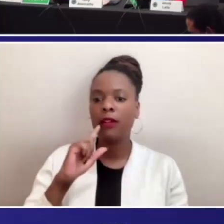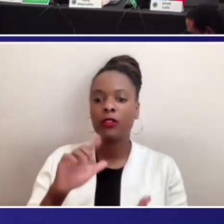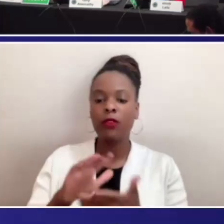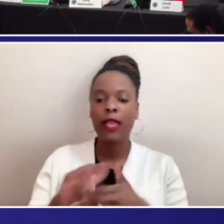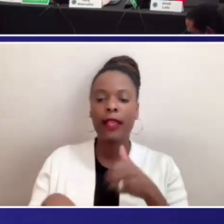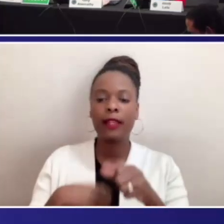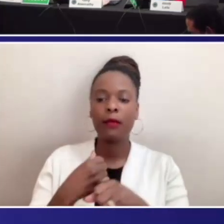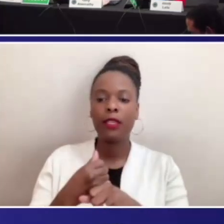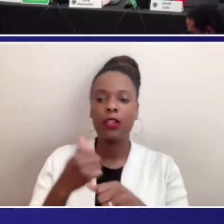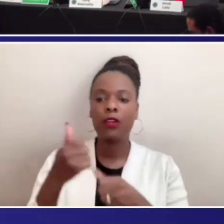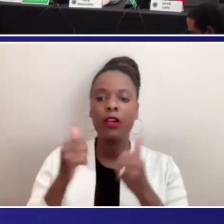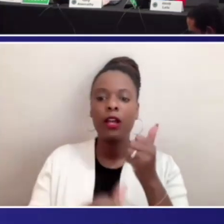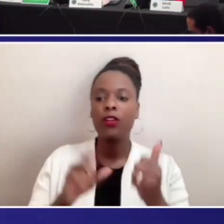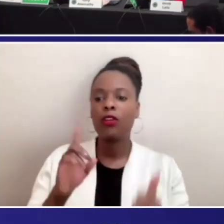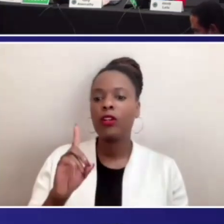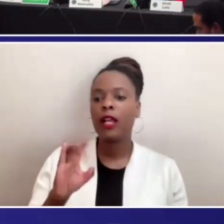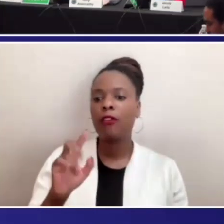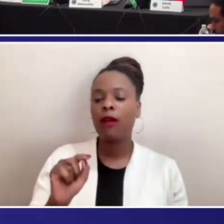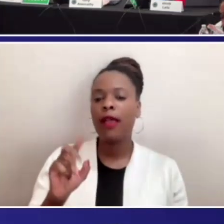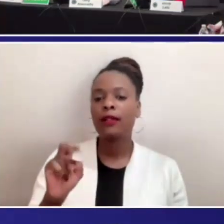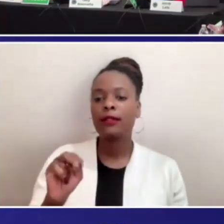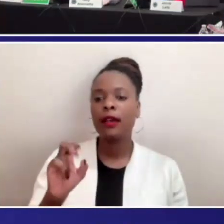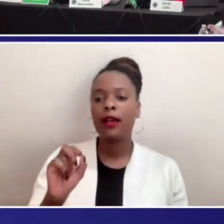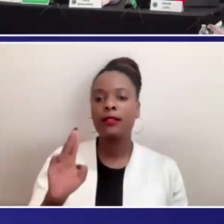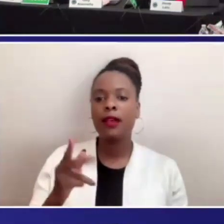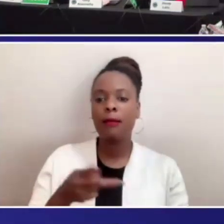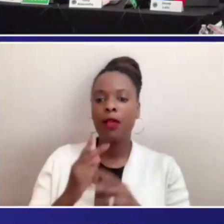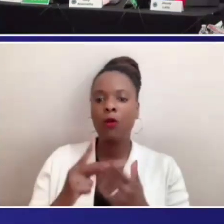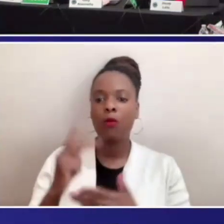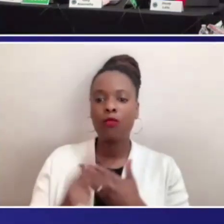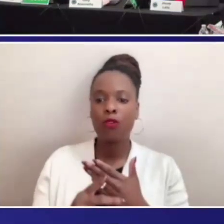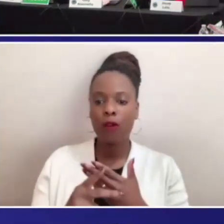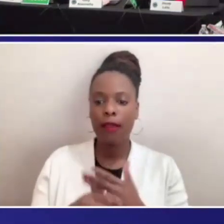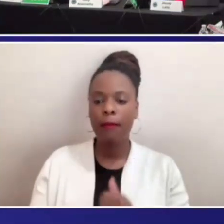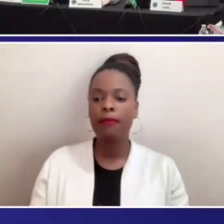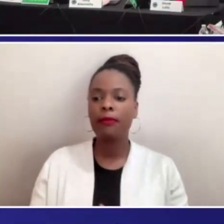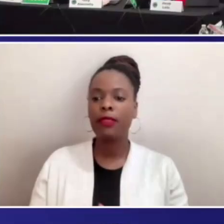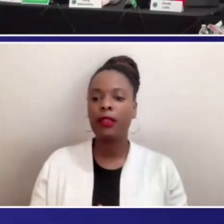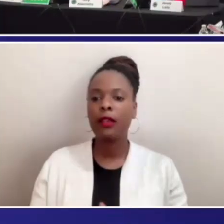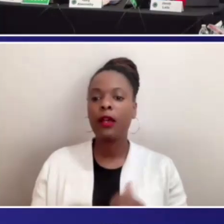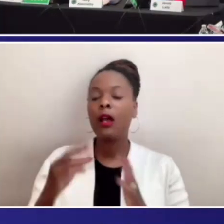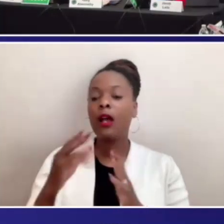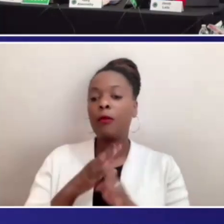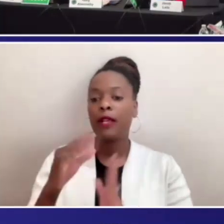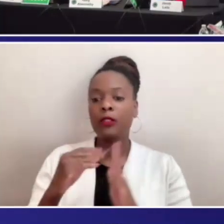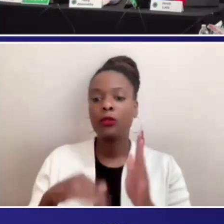a period of enrollment beginning on or after July 1, 2026, may borrow up to $50,000 for any academic year under the